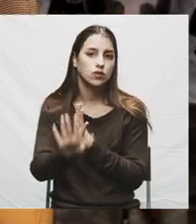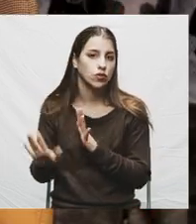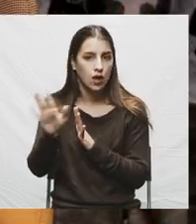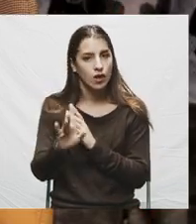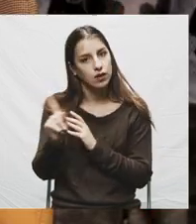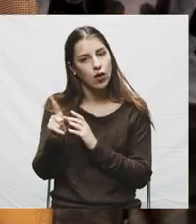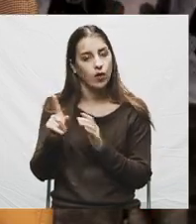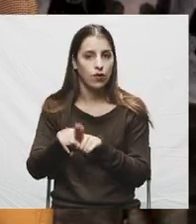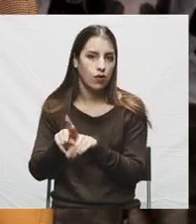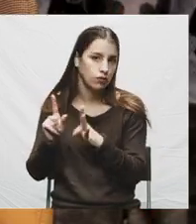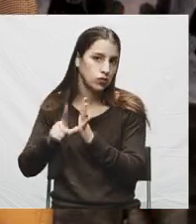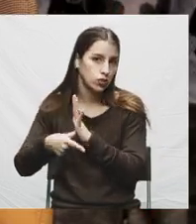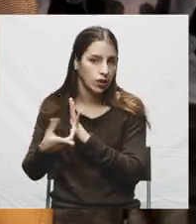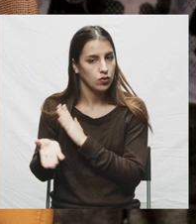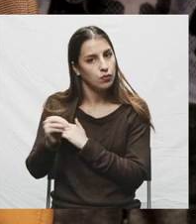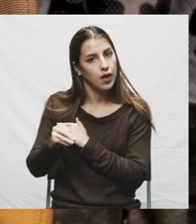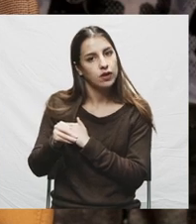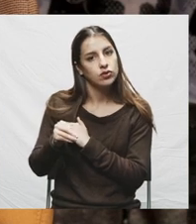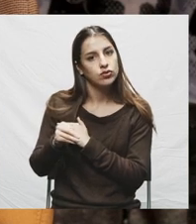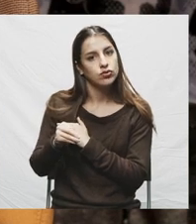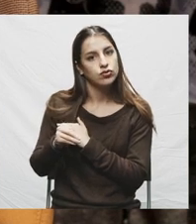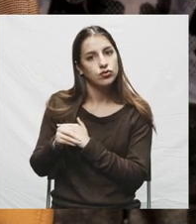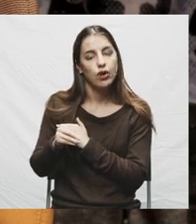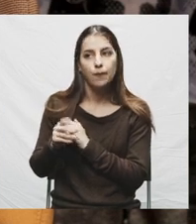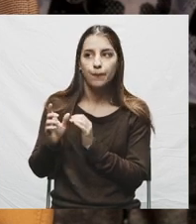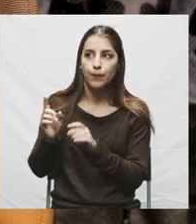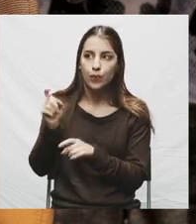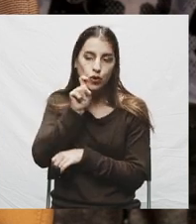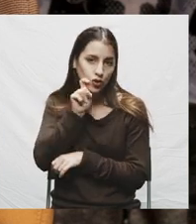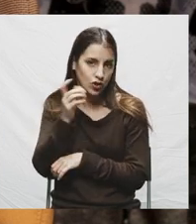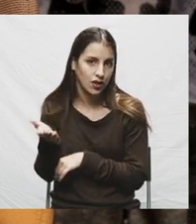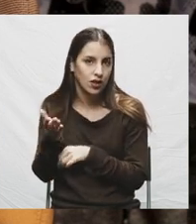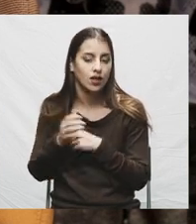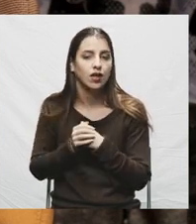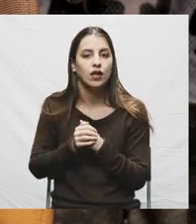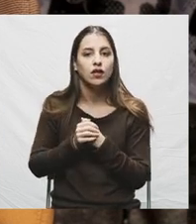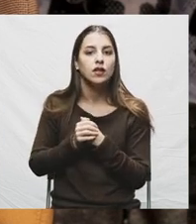they’re ephemeral and I actually like that they have this character, I like that zone, it’s more protected.